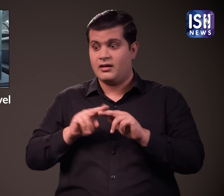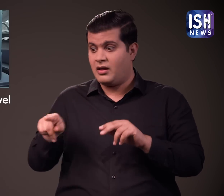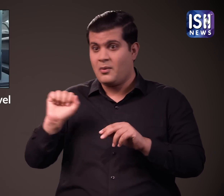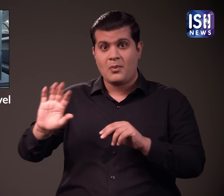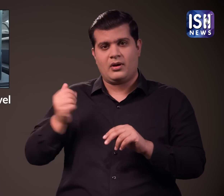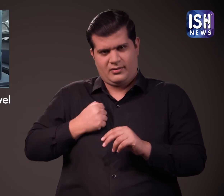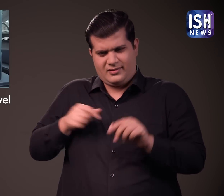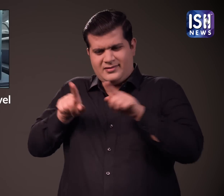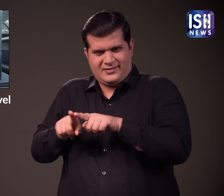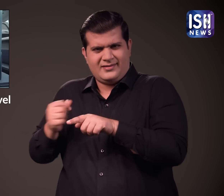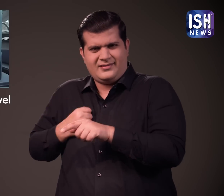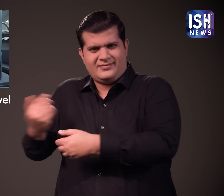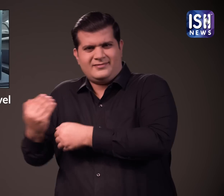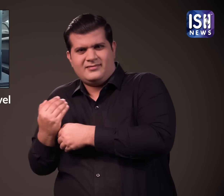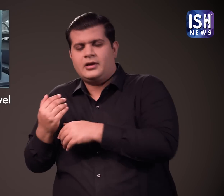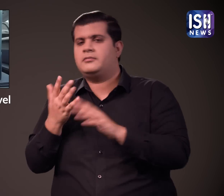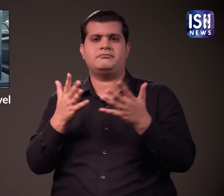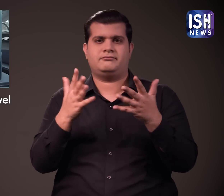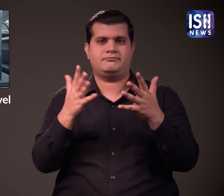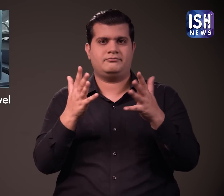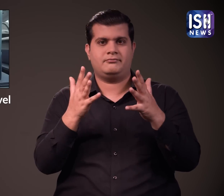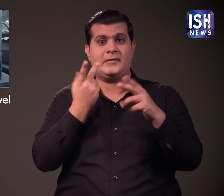If they are sharing a berth then the kid can not file a claim.